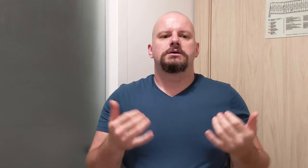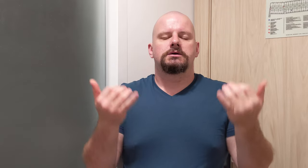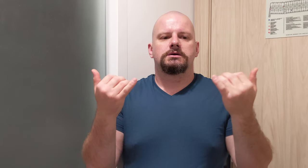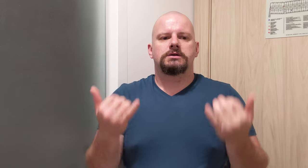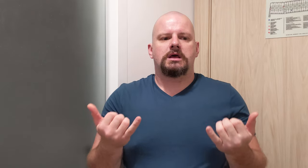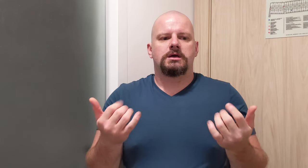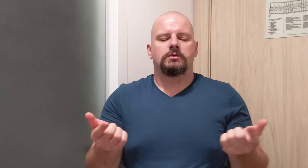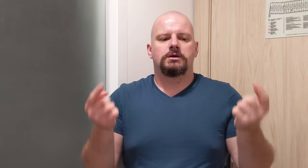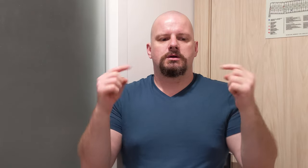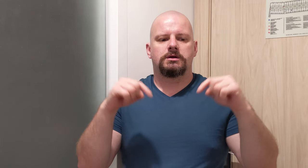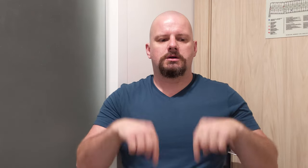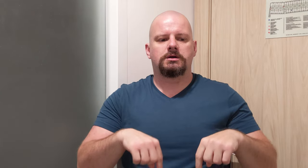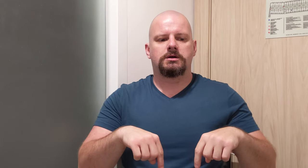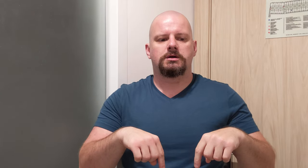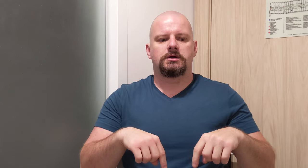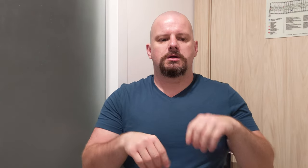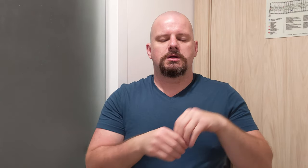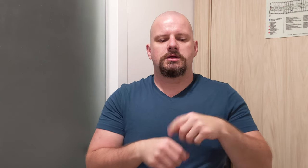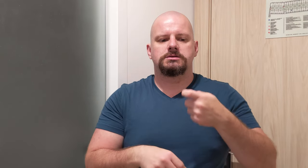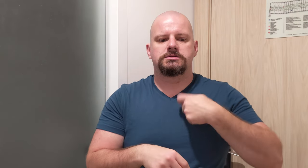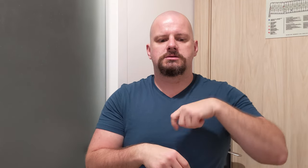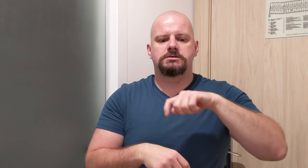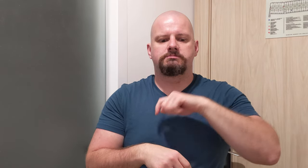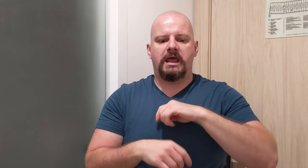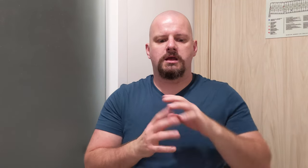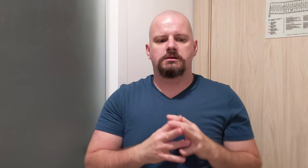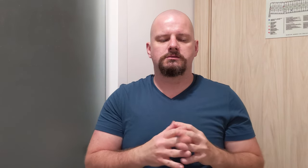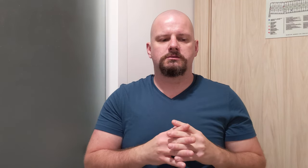Right now... in Spain...